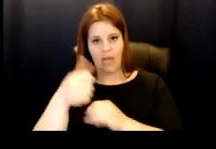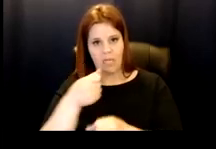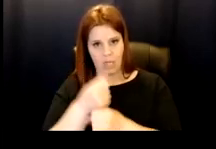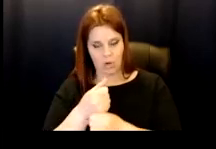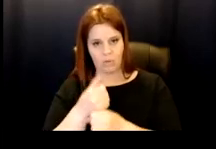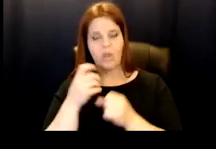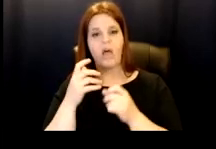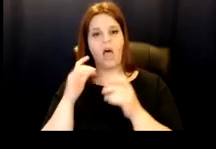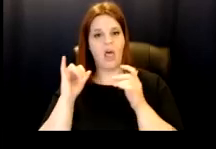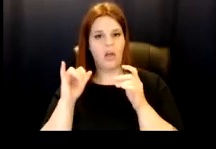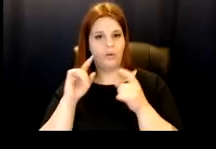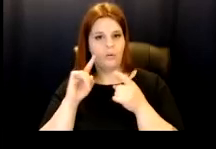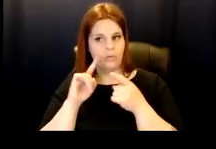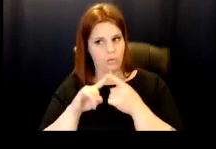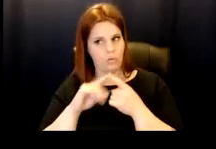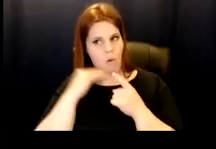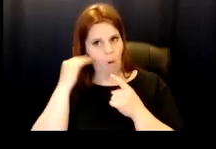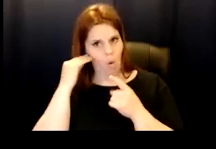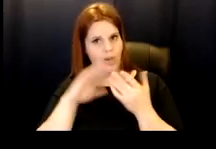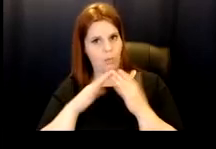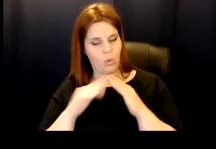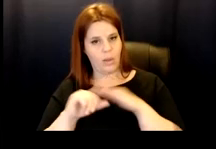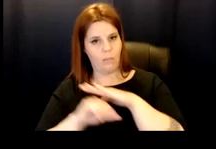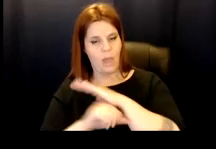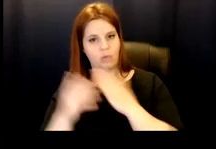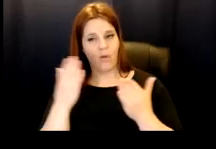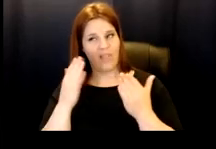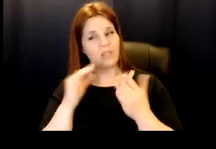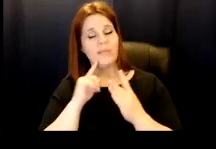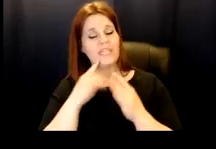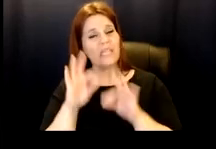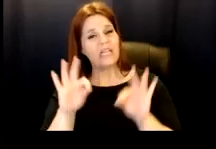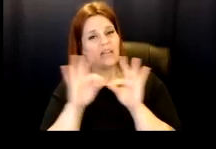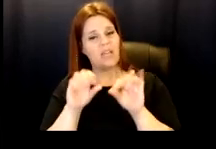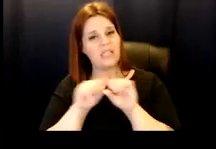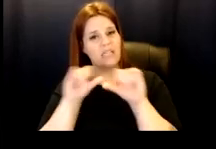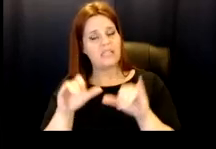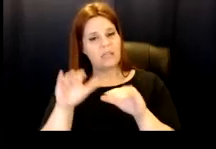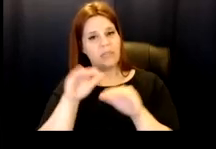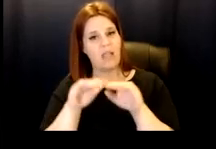community based services. This would be a significant systems level shift in how we